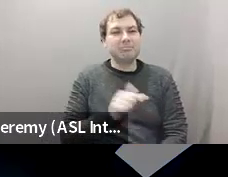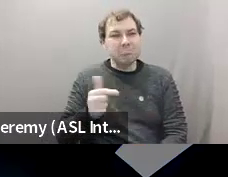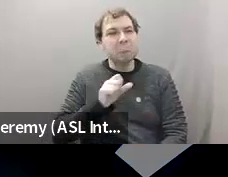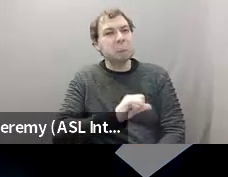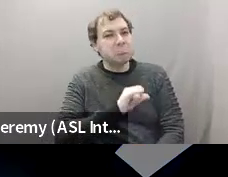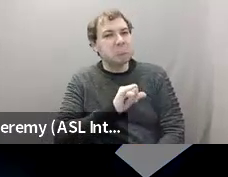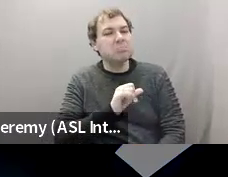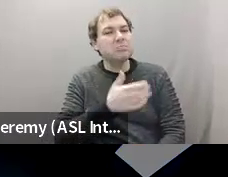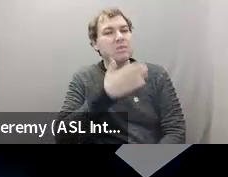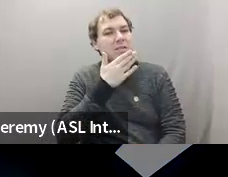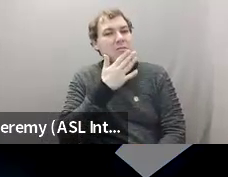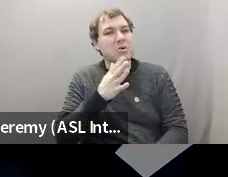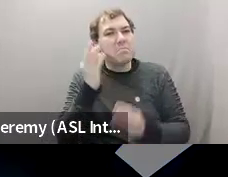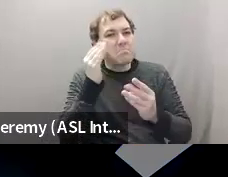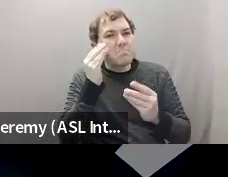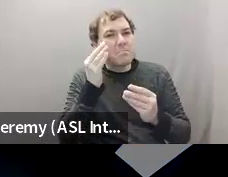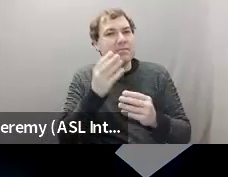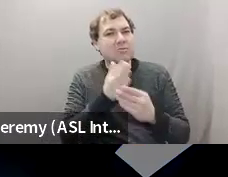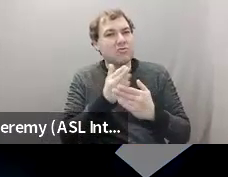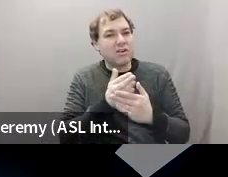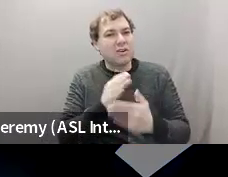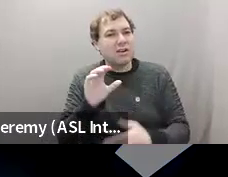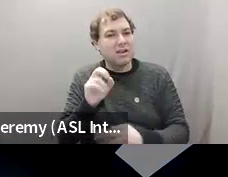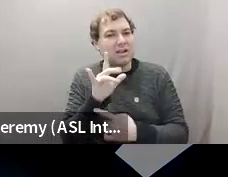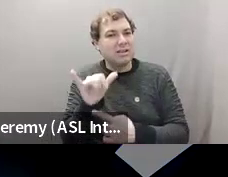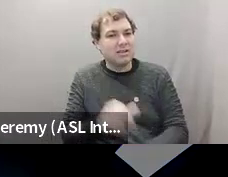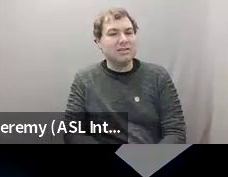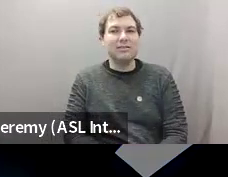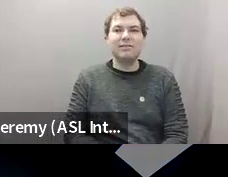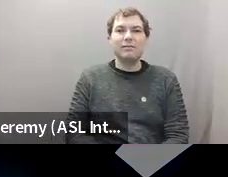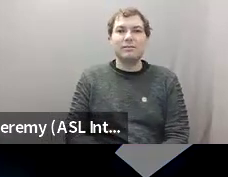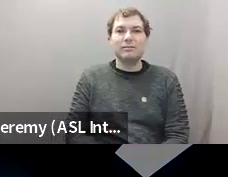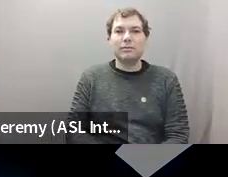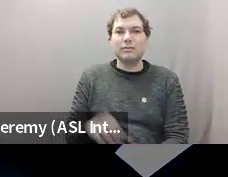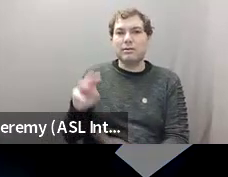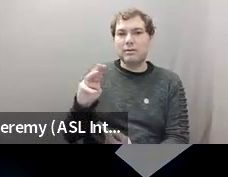Linda Pogue: thanks for that consideration. Then sharing Cassidy. Scott Birkenbuel (he, him) VP APRIL: Maria, you had your hand up.